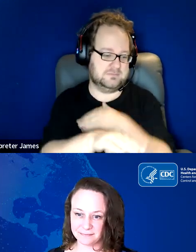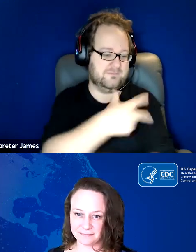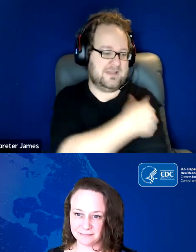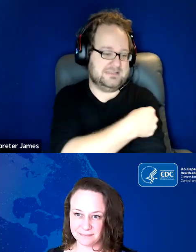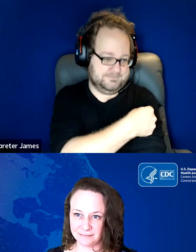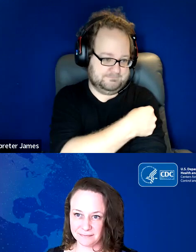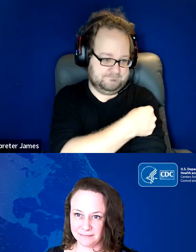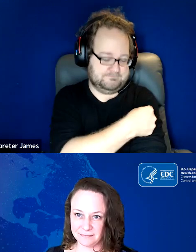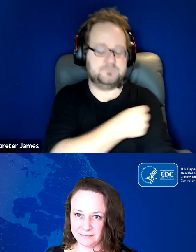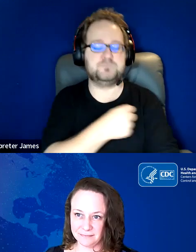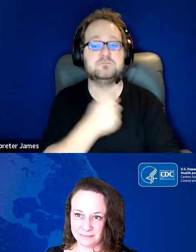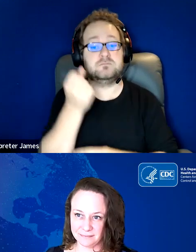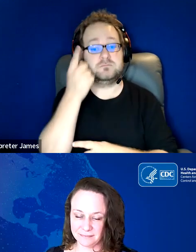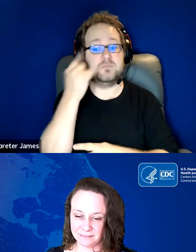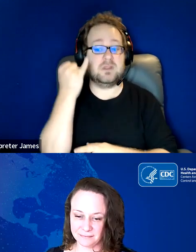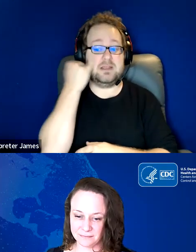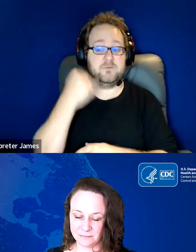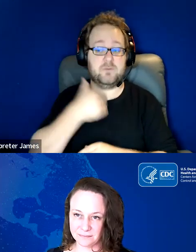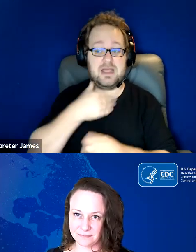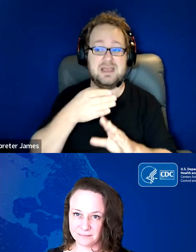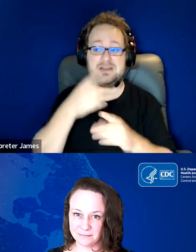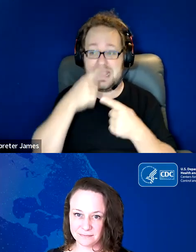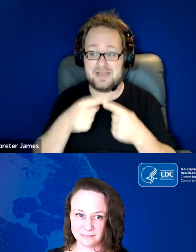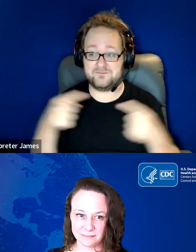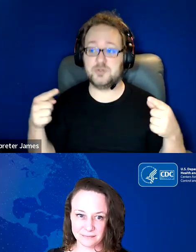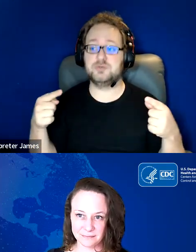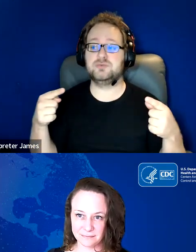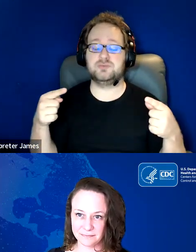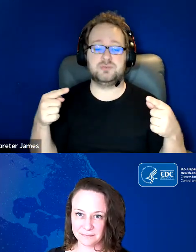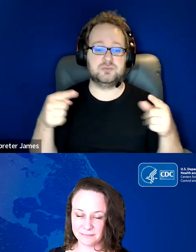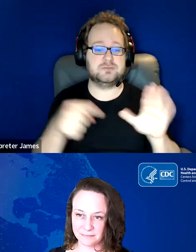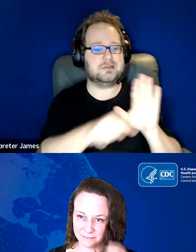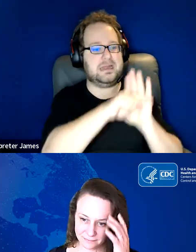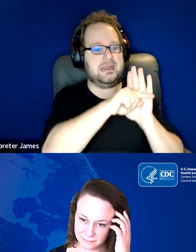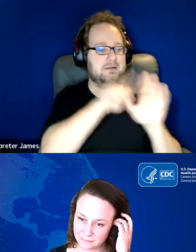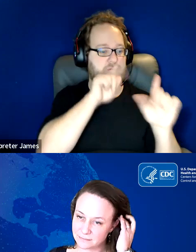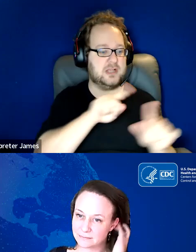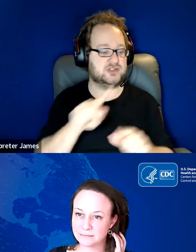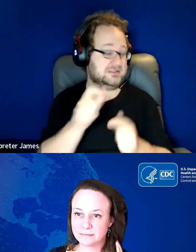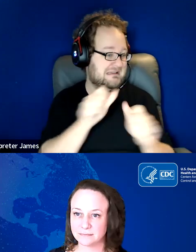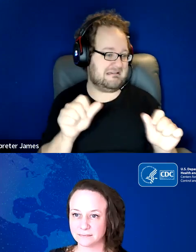If you have had an adverse reaction to one of the MRNA vaccines in the past, we